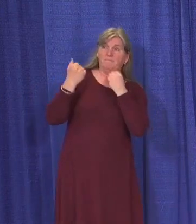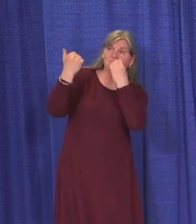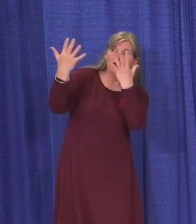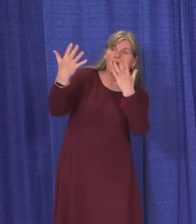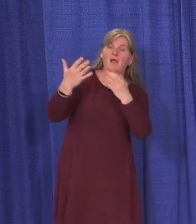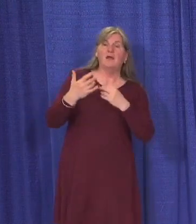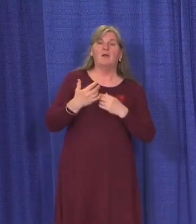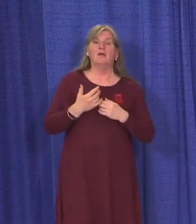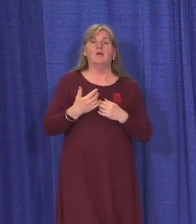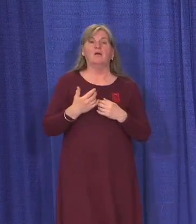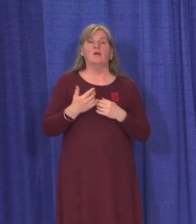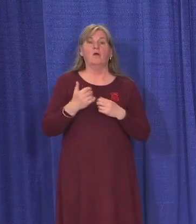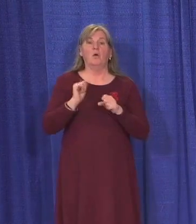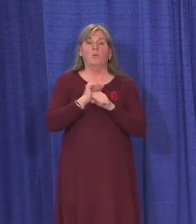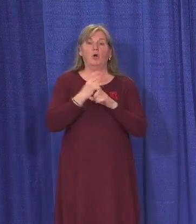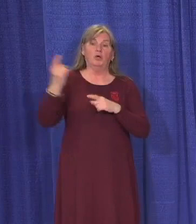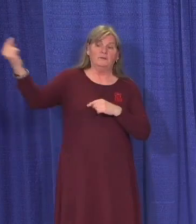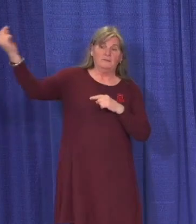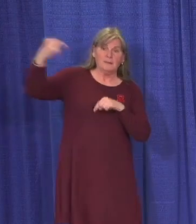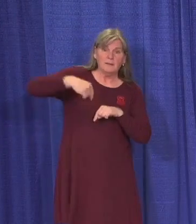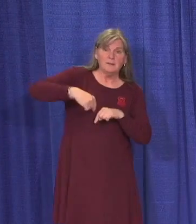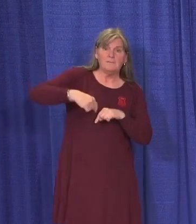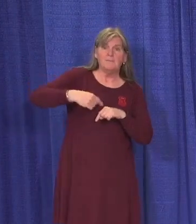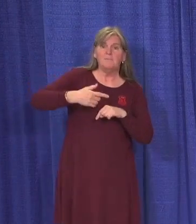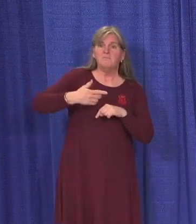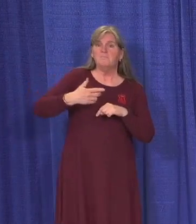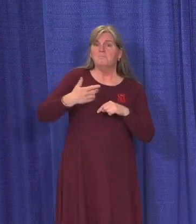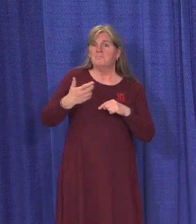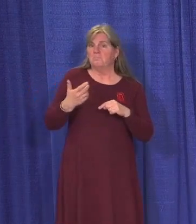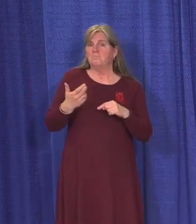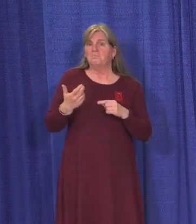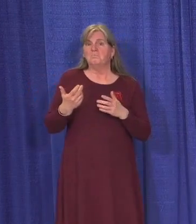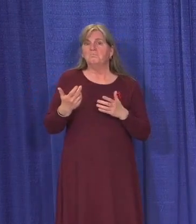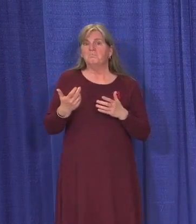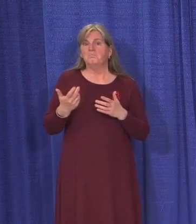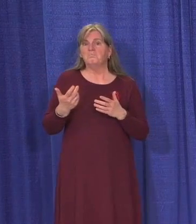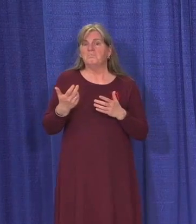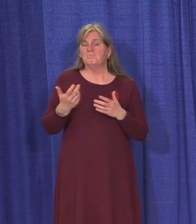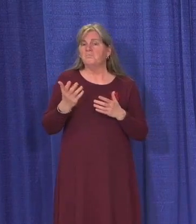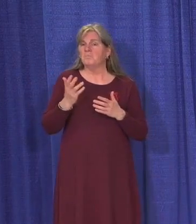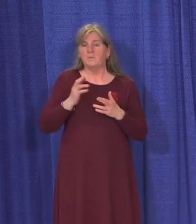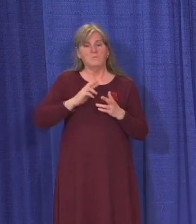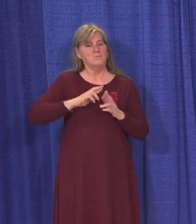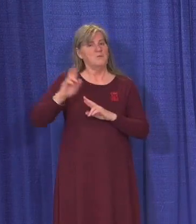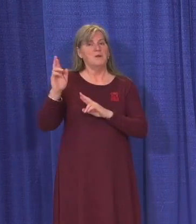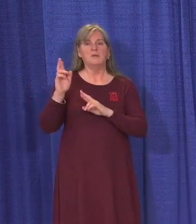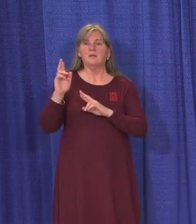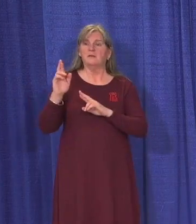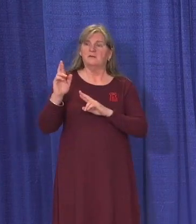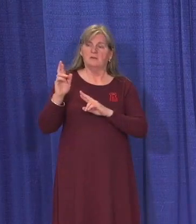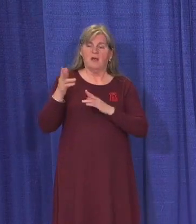protocols. Regardless of the vaccination we already have ways to accommodate